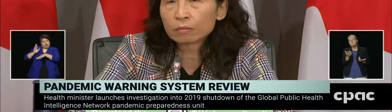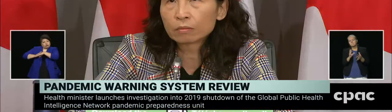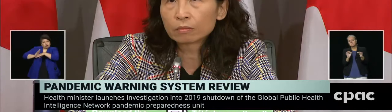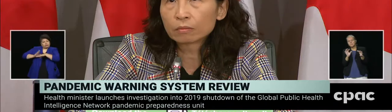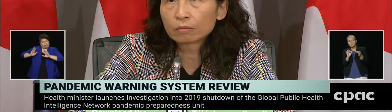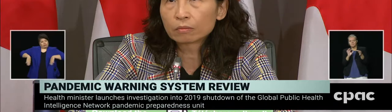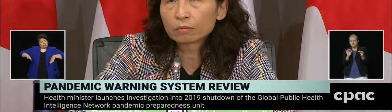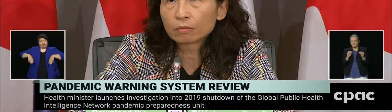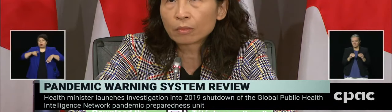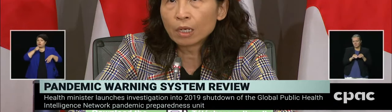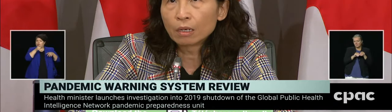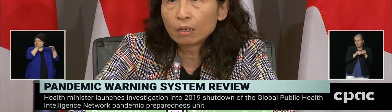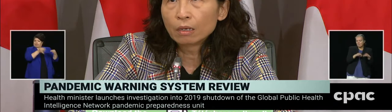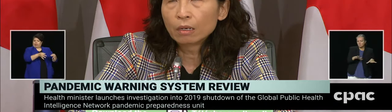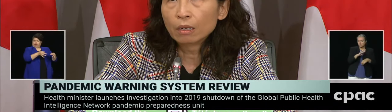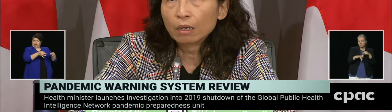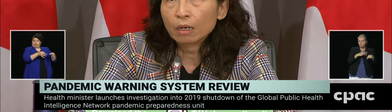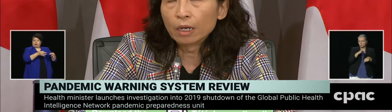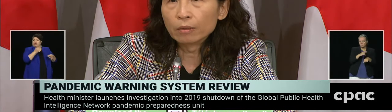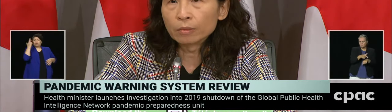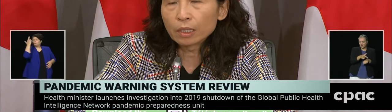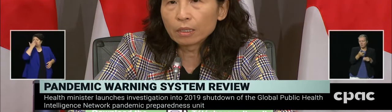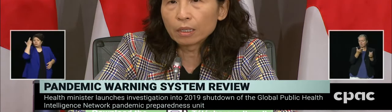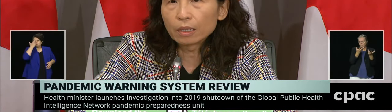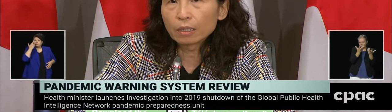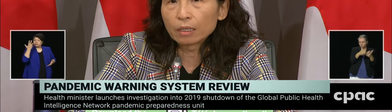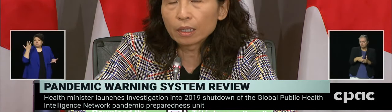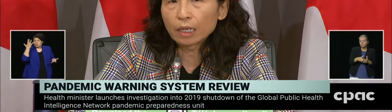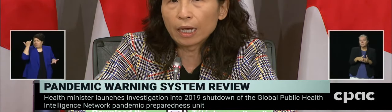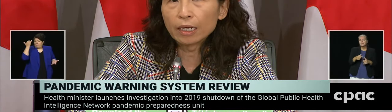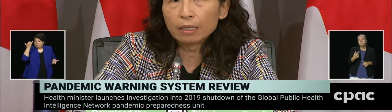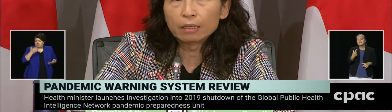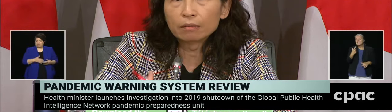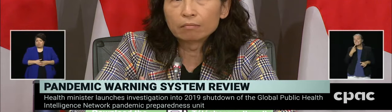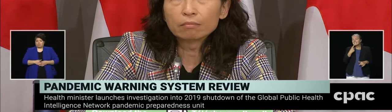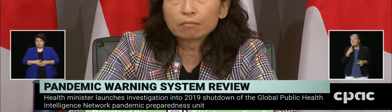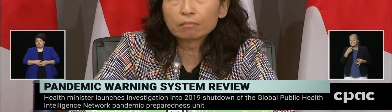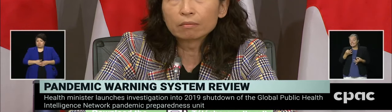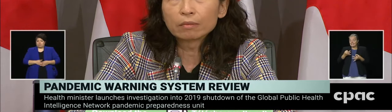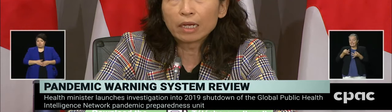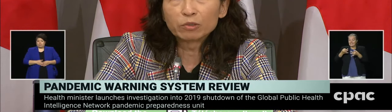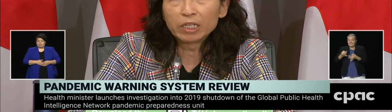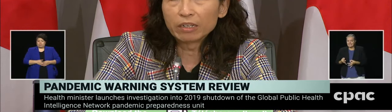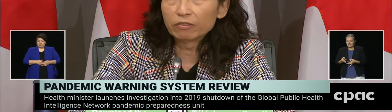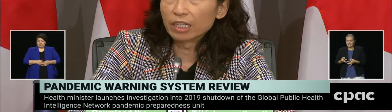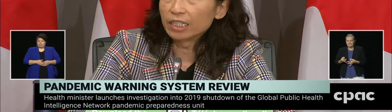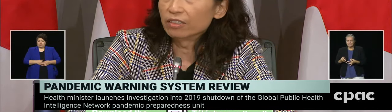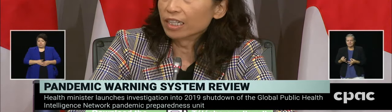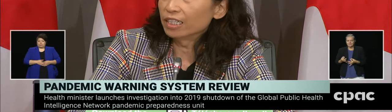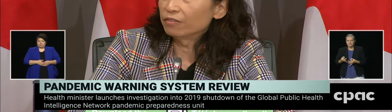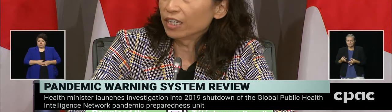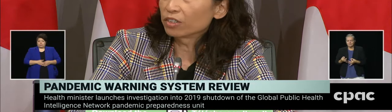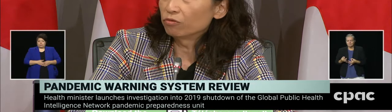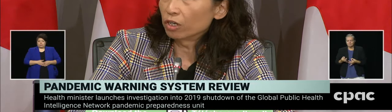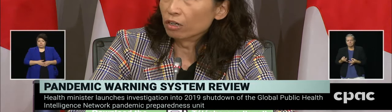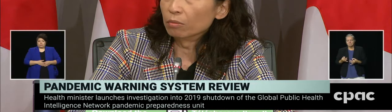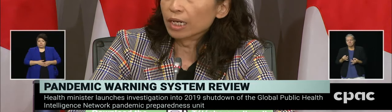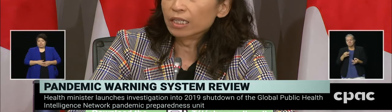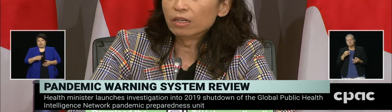WHO MADE THAT DECISION, AND WHAT